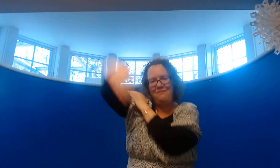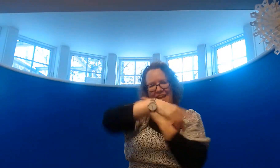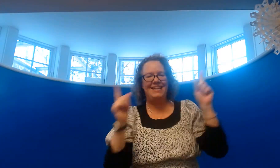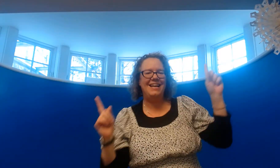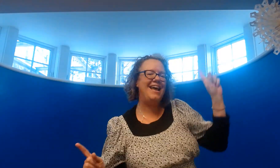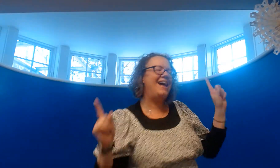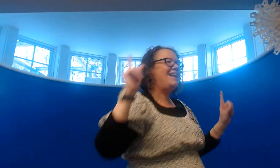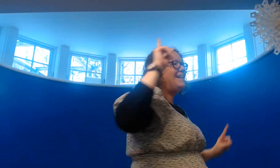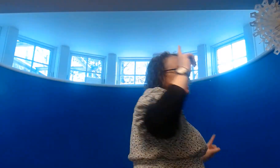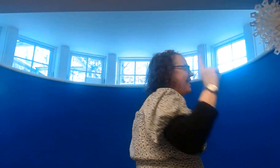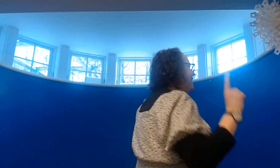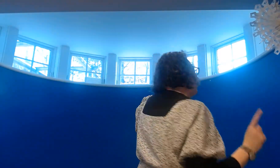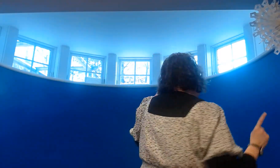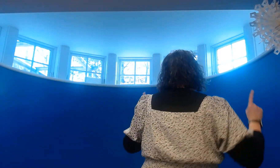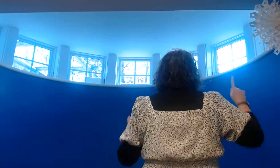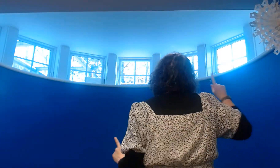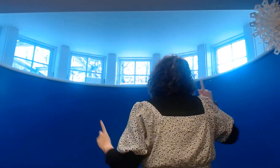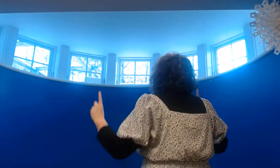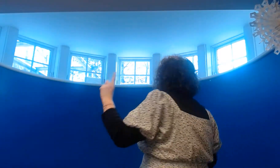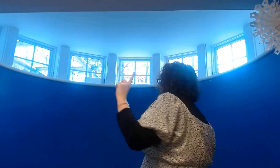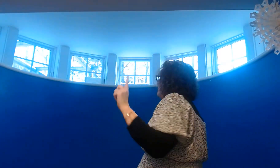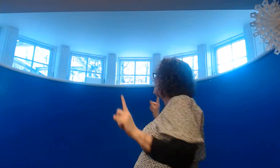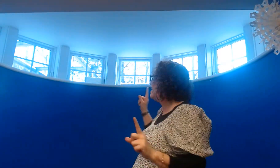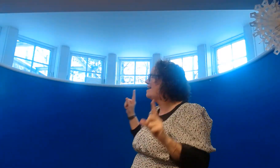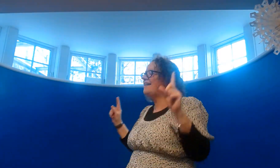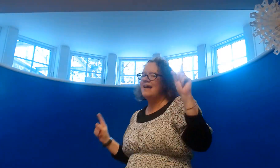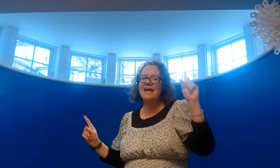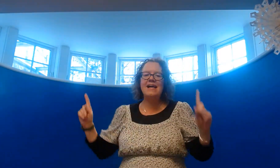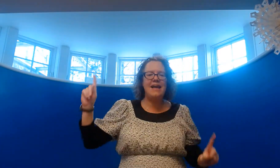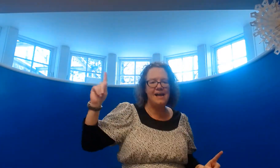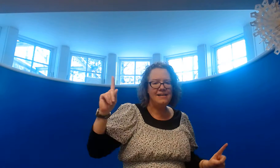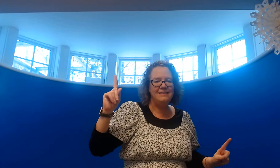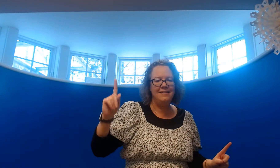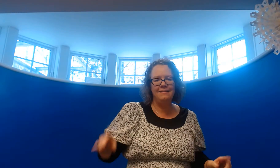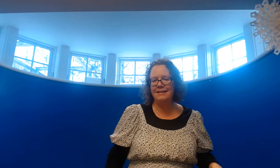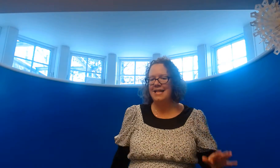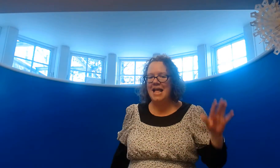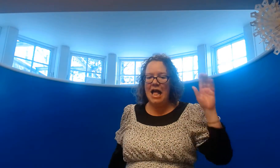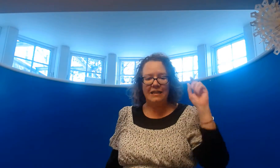a wild elephant nah nah nah nah nah nah nah nah nah nah nah nah.